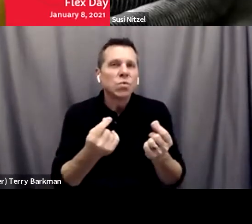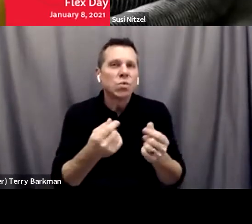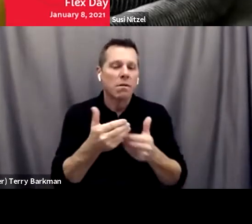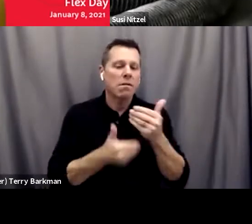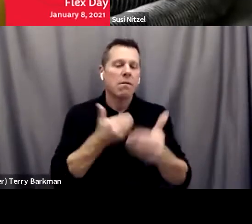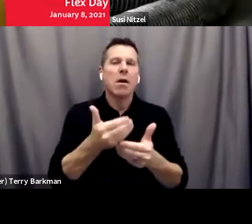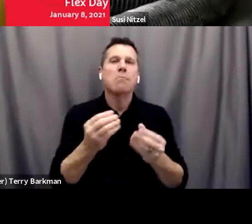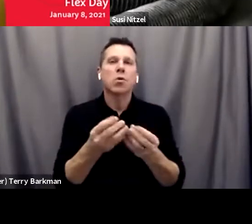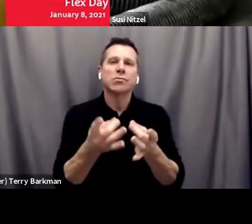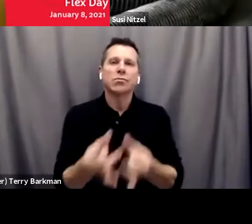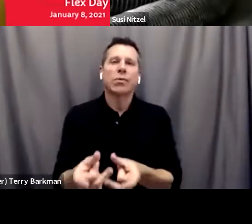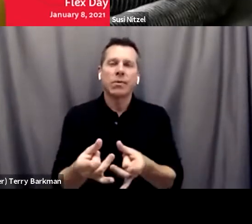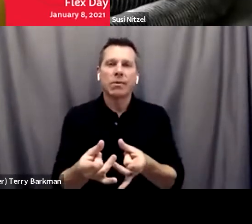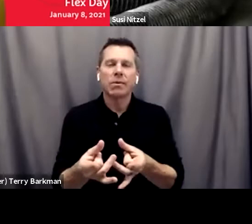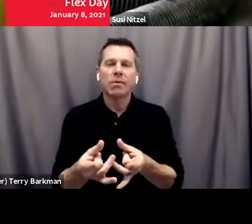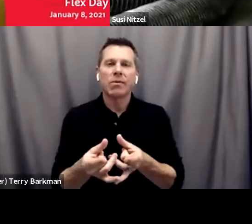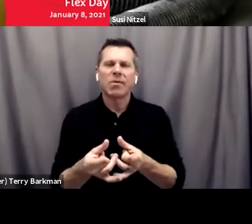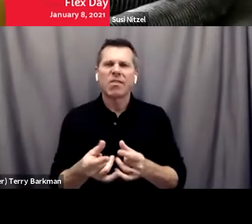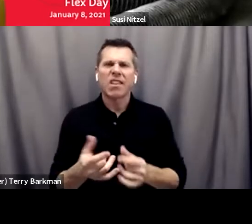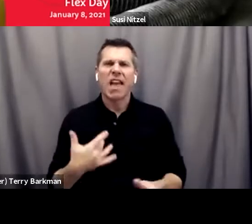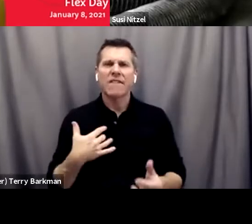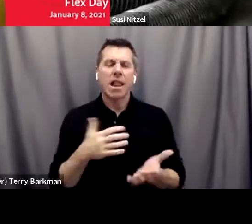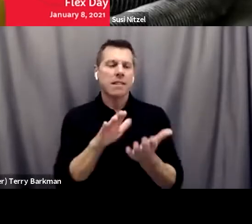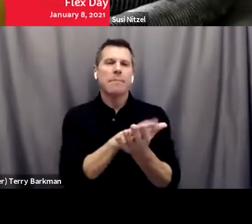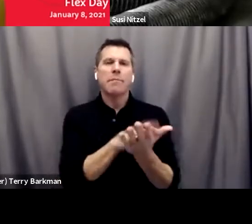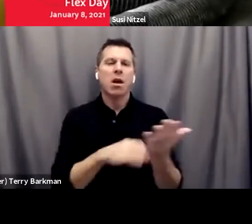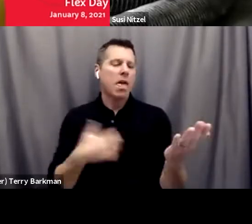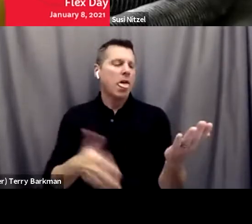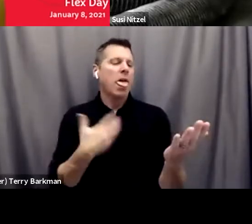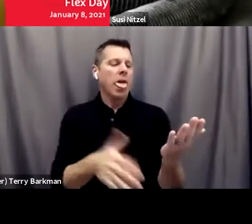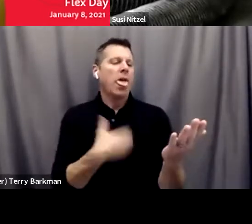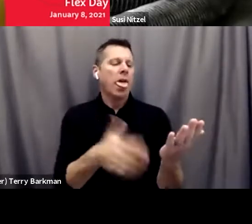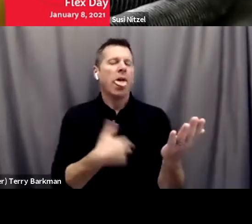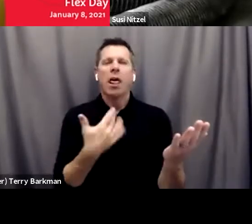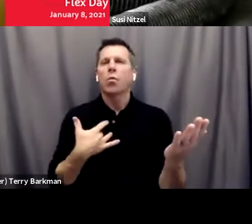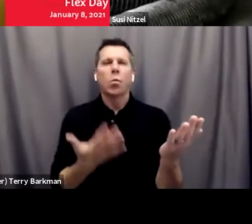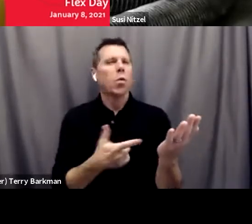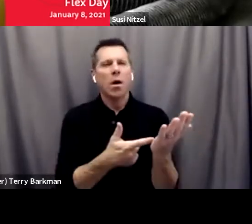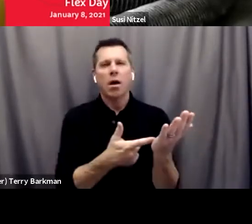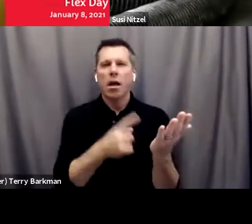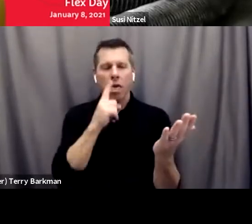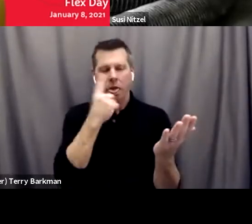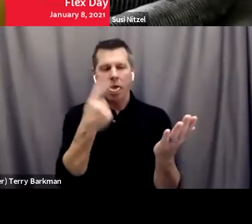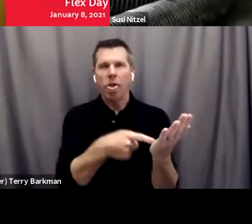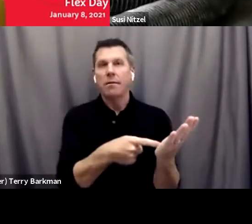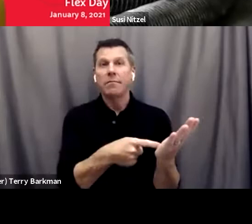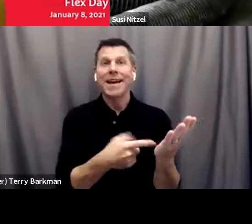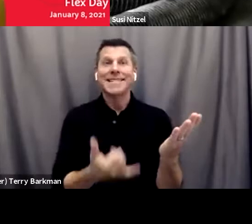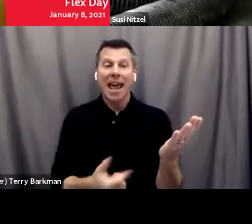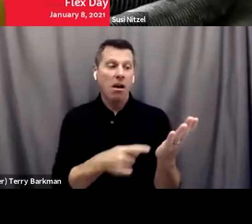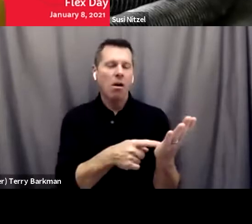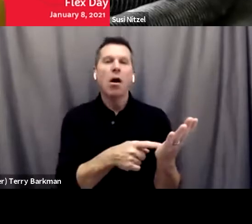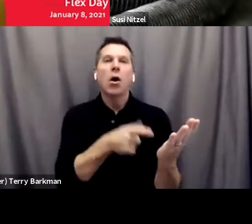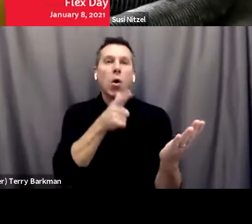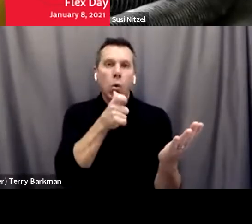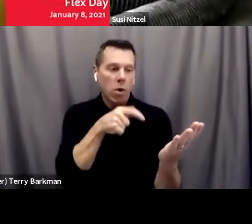felt like, it was just a paper with no story. And now with a guided pathways, it's a paper with a story I have a conversation with, you